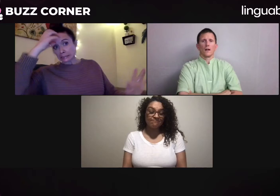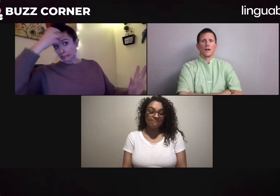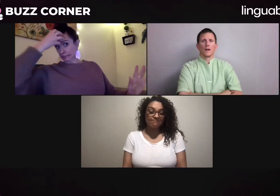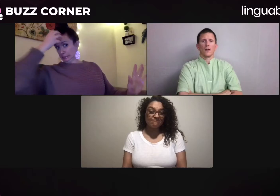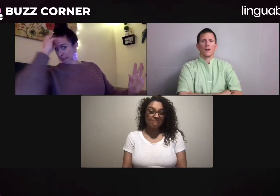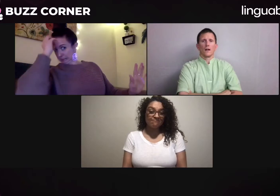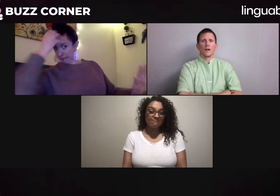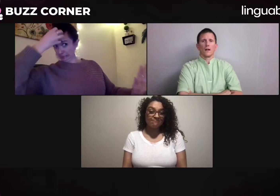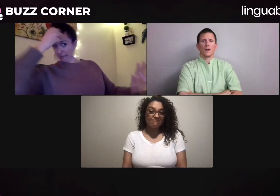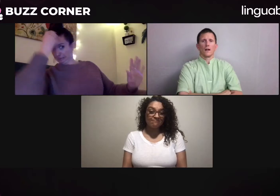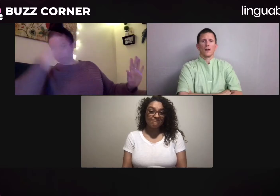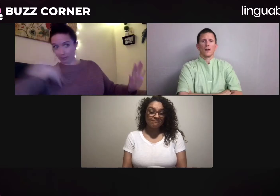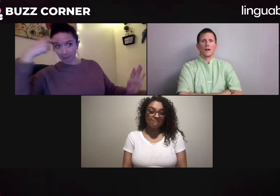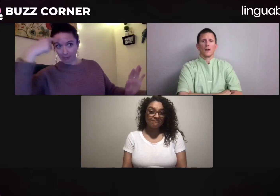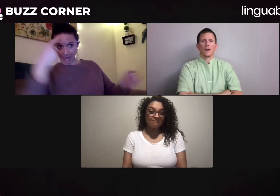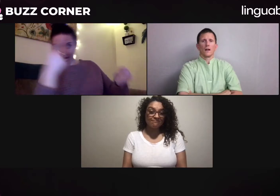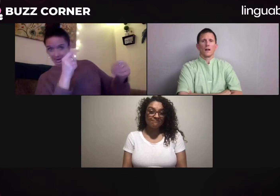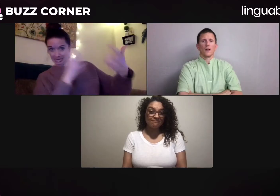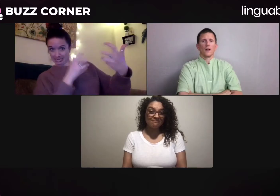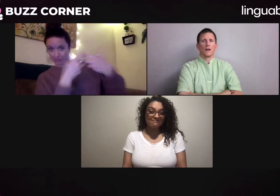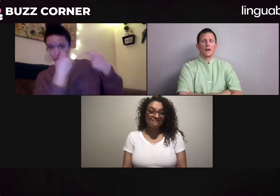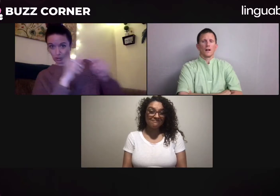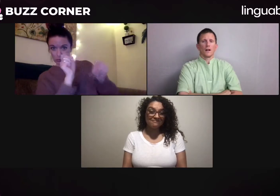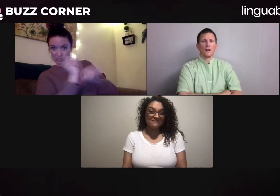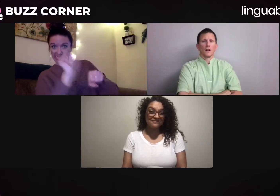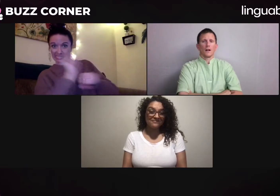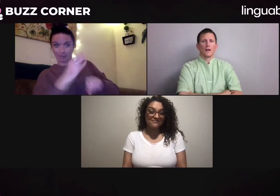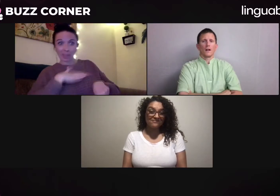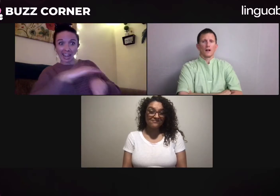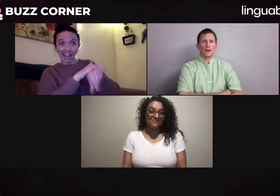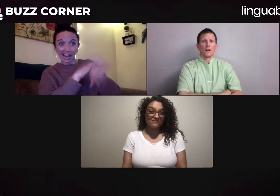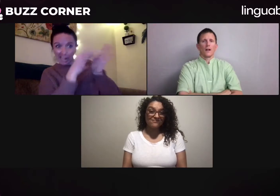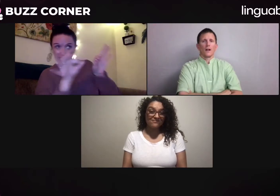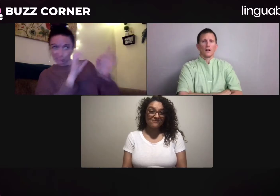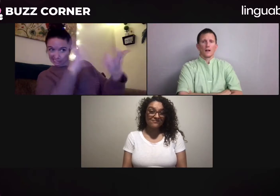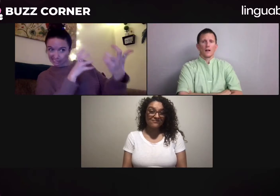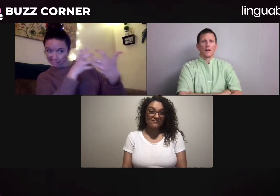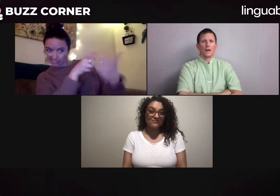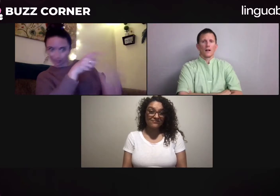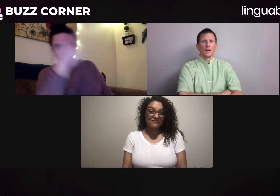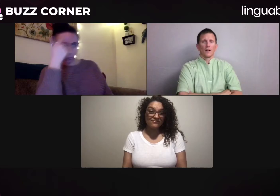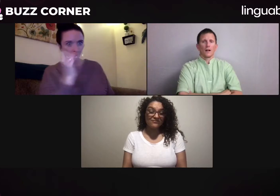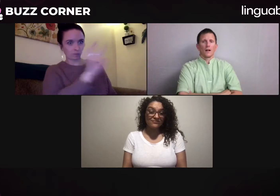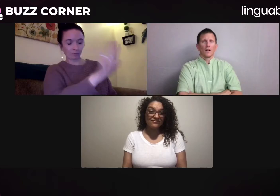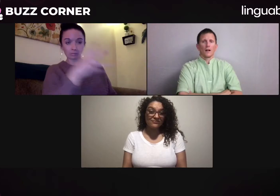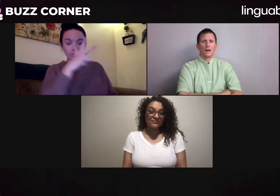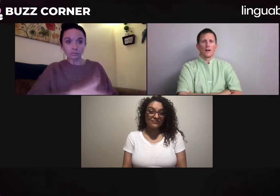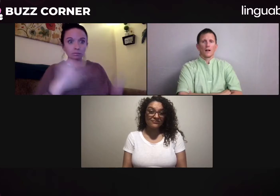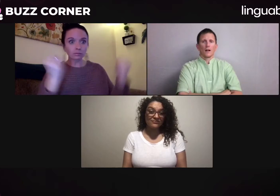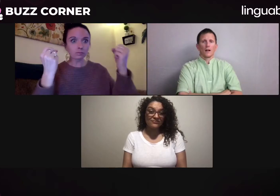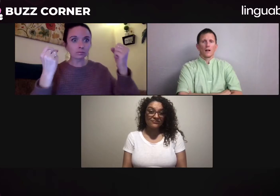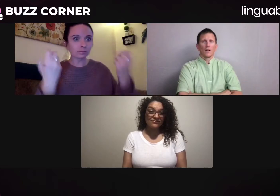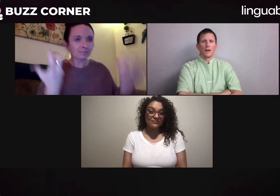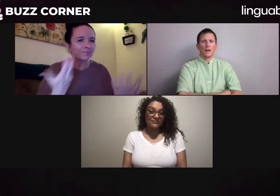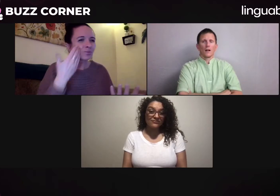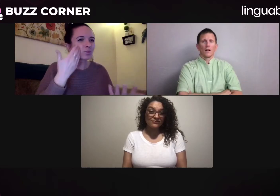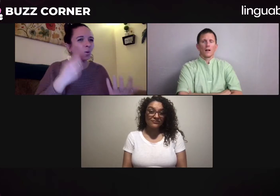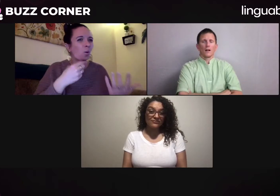for me, like, I want access. And if I have an interpreter who's not qualified, I’m doing a lot of work to try and make sense